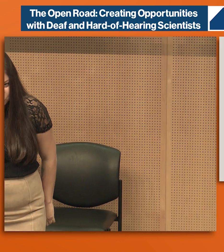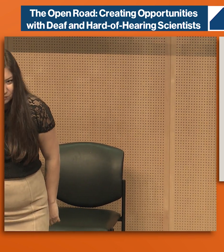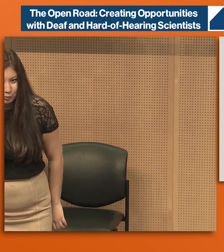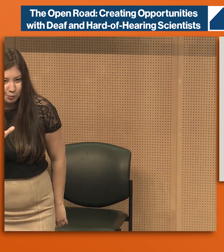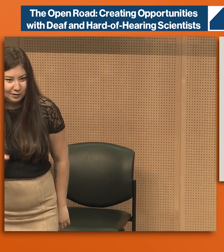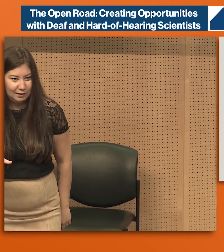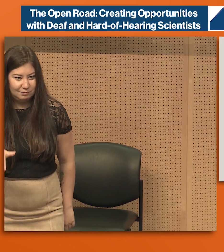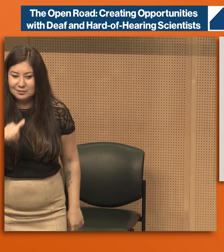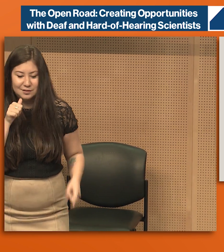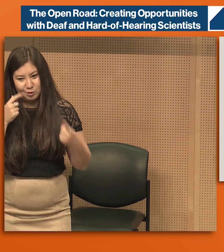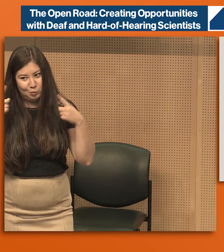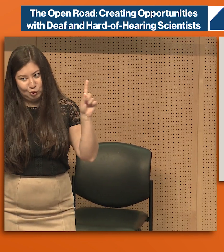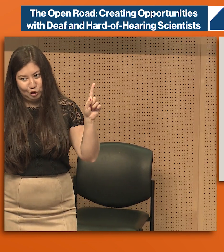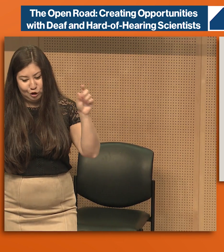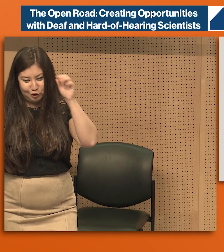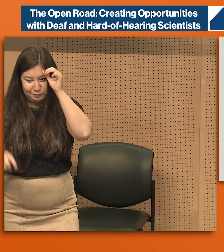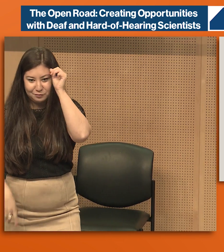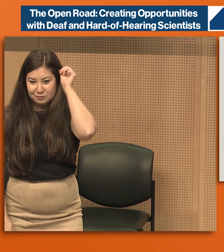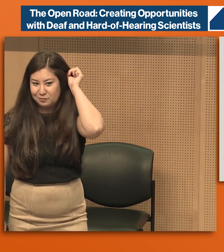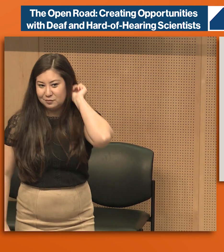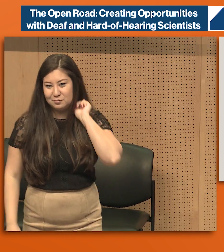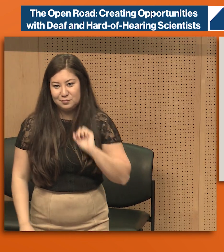Just don't do that. It's not going to work for you.